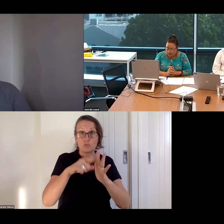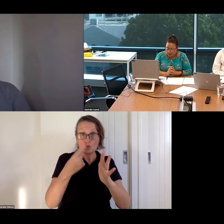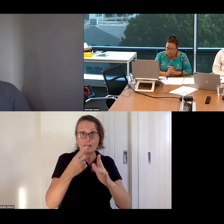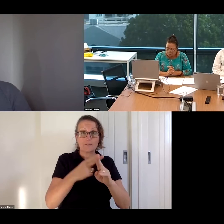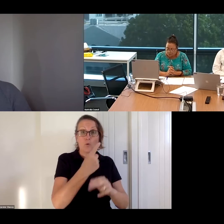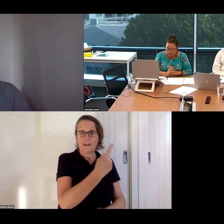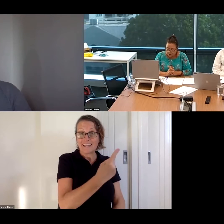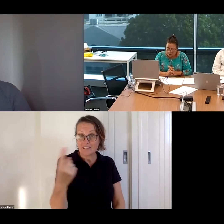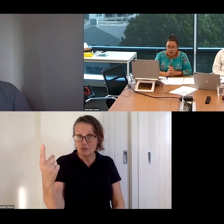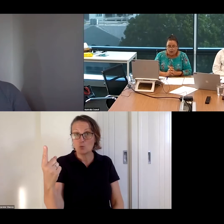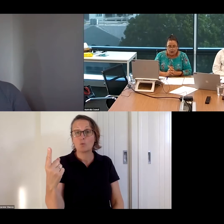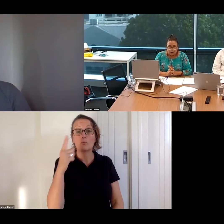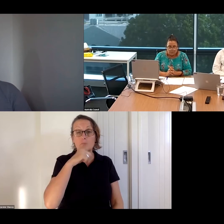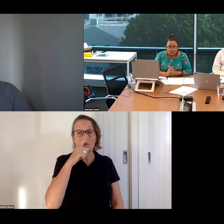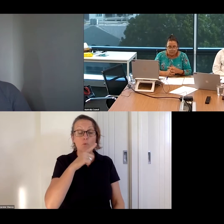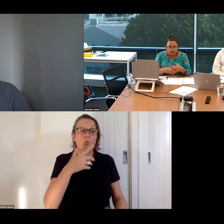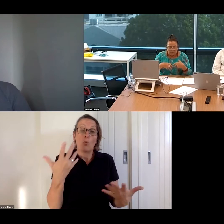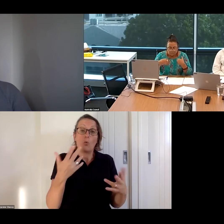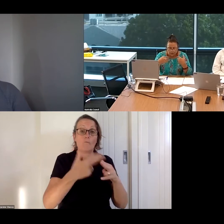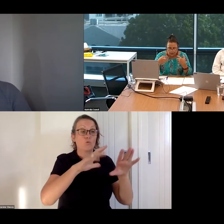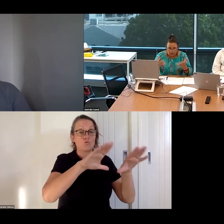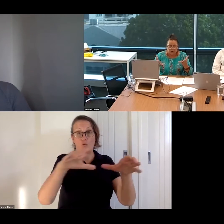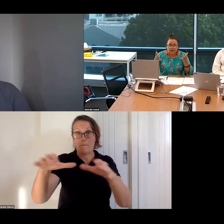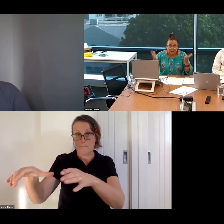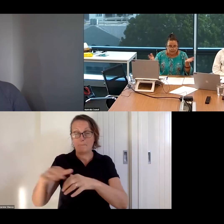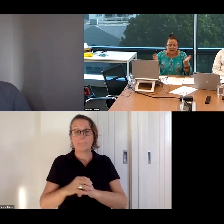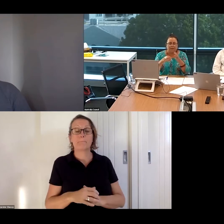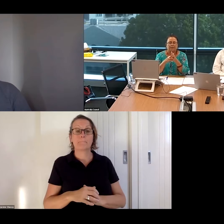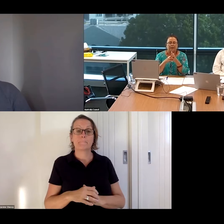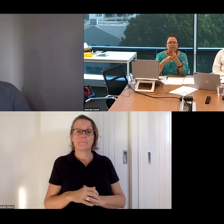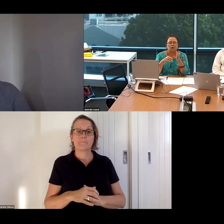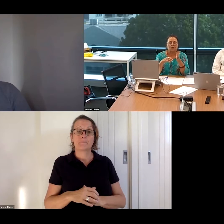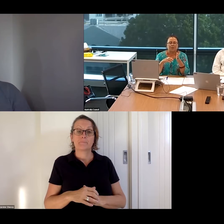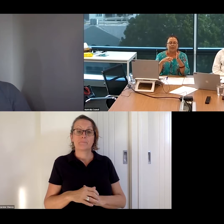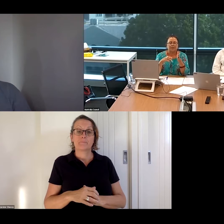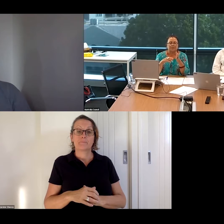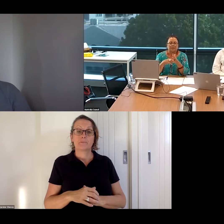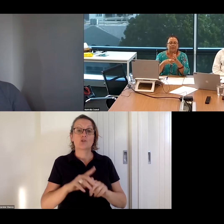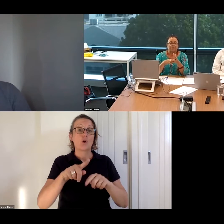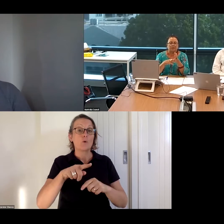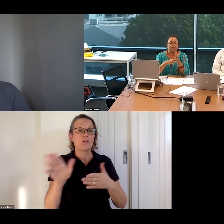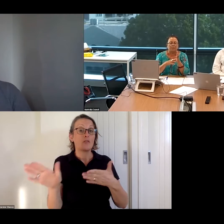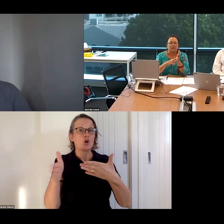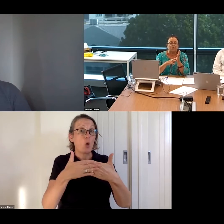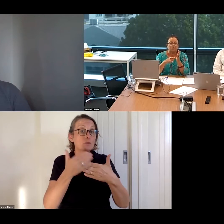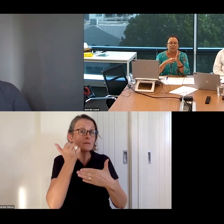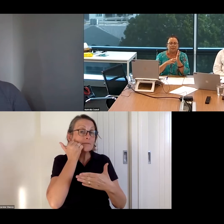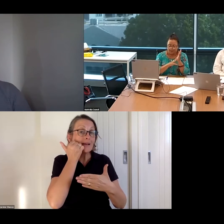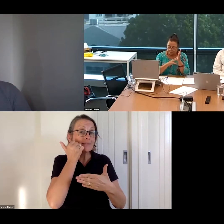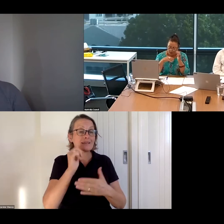and groups. Including, as I say, the next closing date, is Tuesday 2 March.